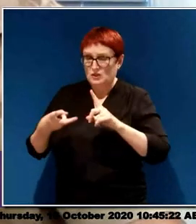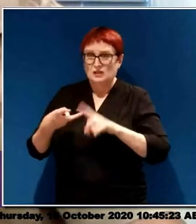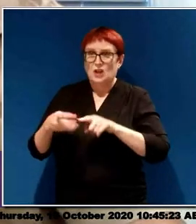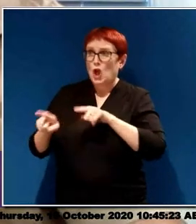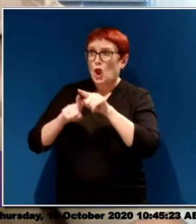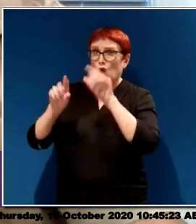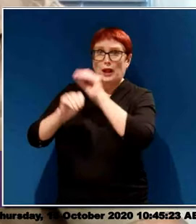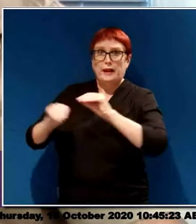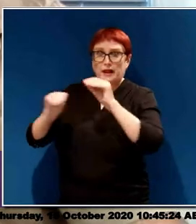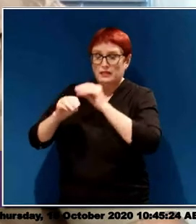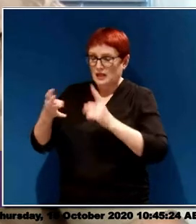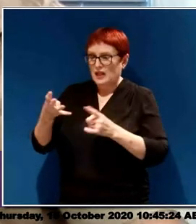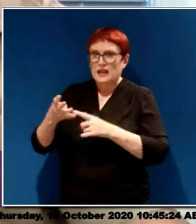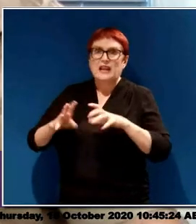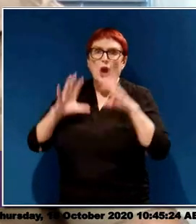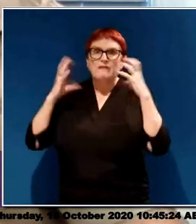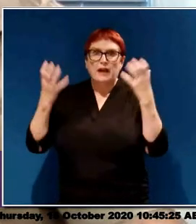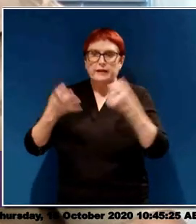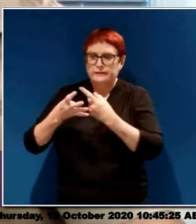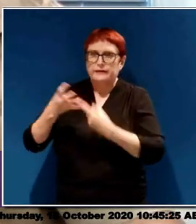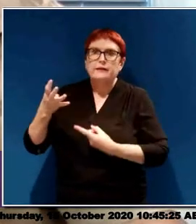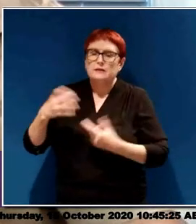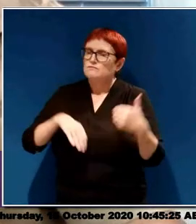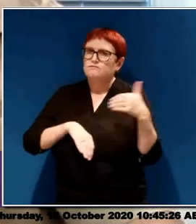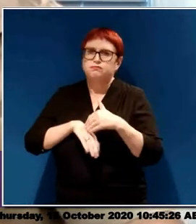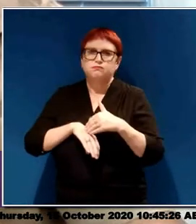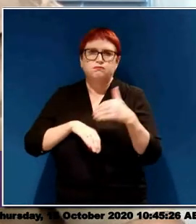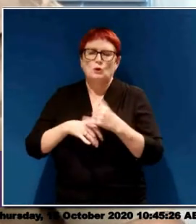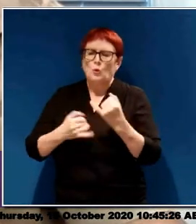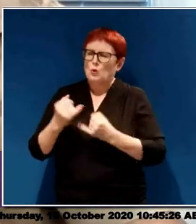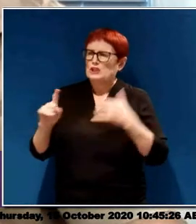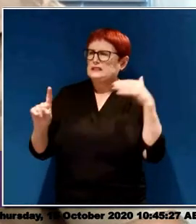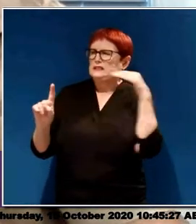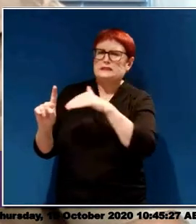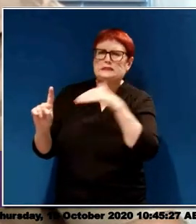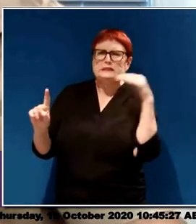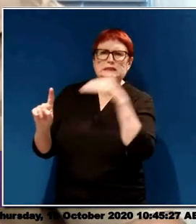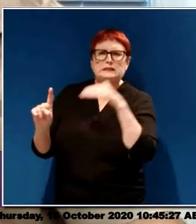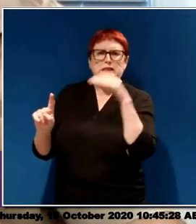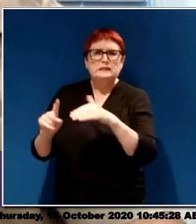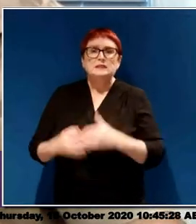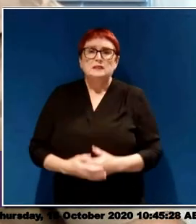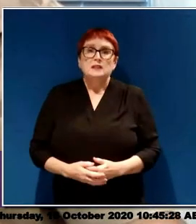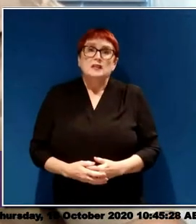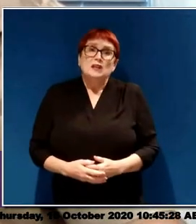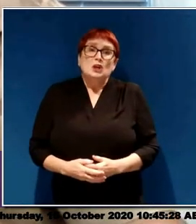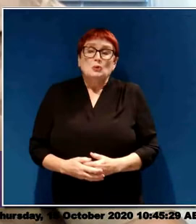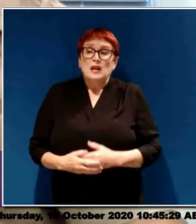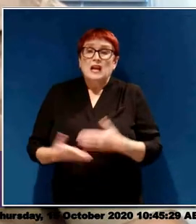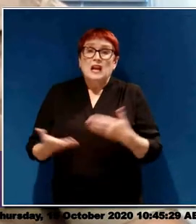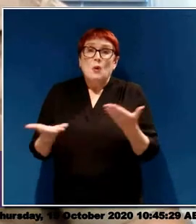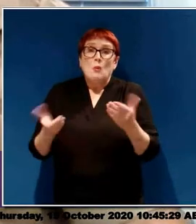So, yeah, that was the beginning of the end, really, wasn't it? Yeah.